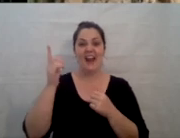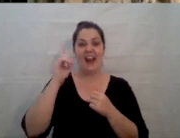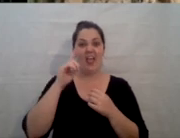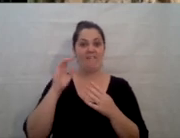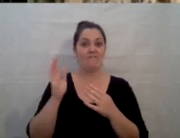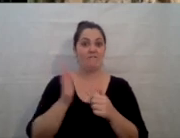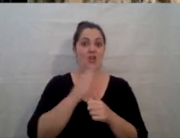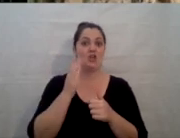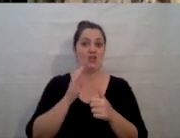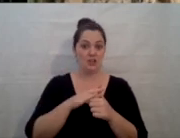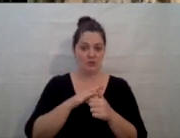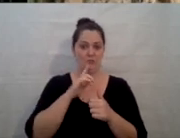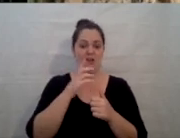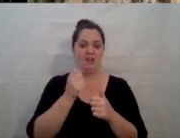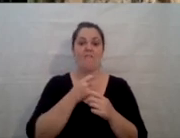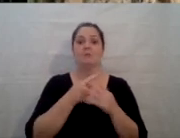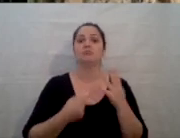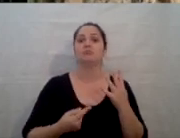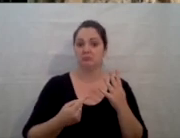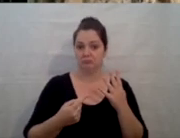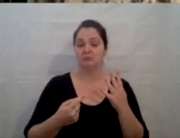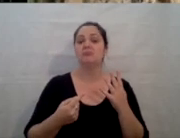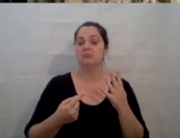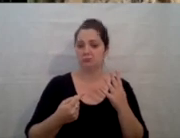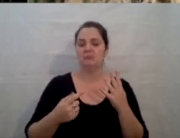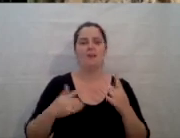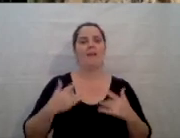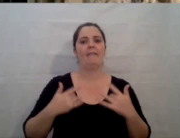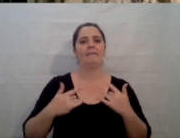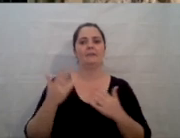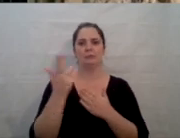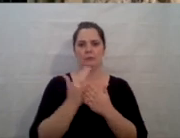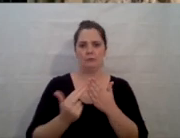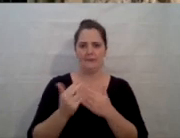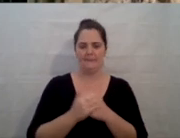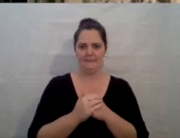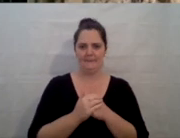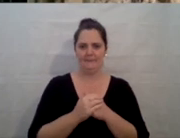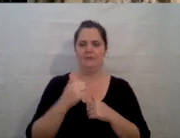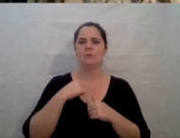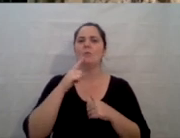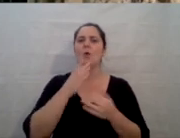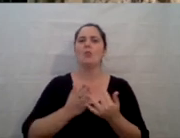in which we are going to step chronologically through time. We're going to start with this first one called